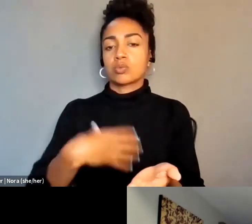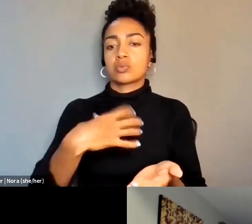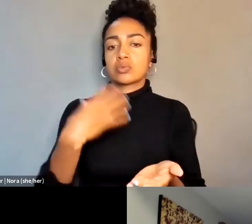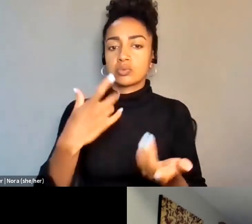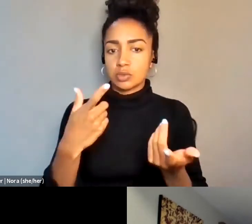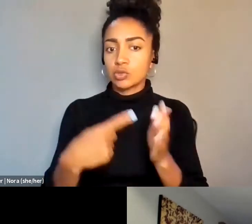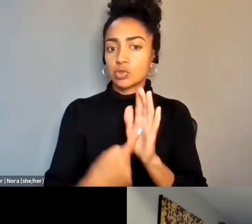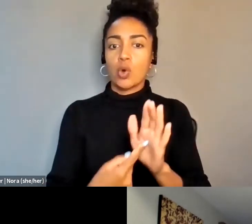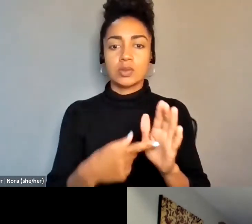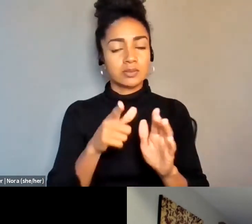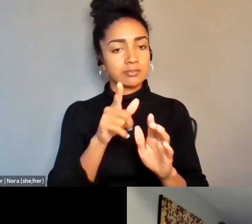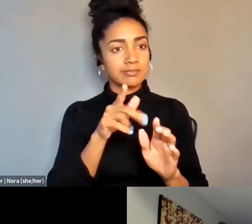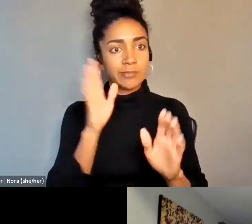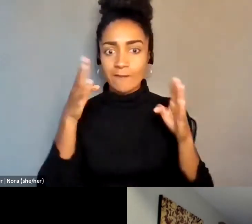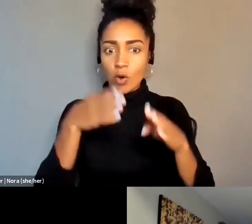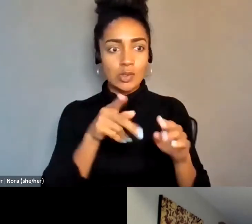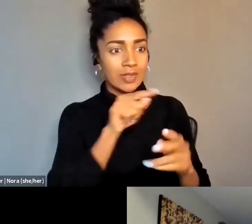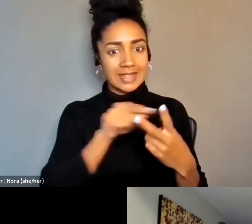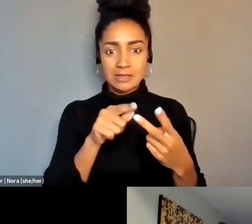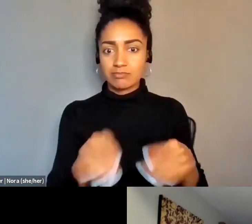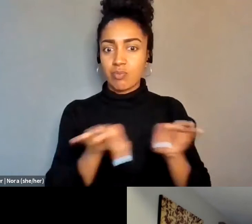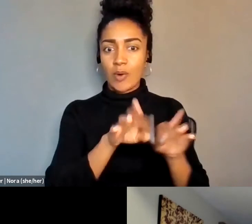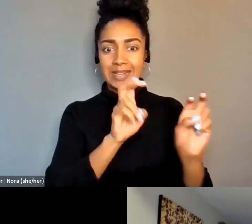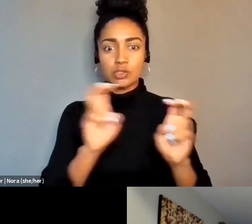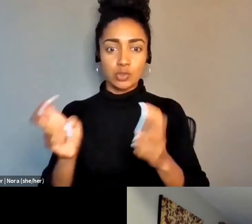And these institutions have powerful leadership roles in the space,